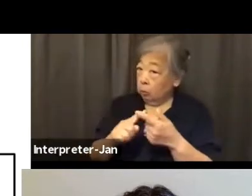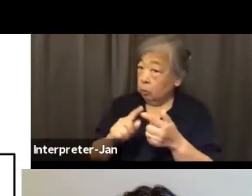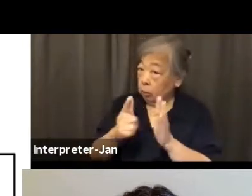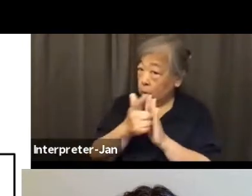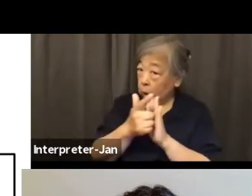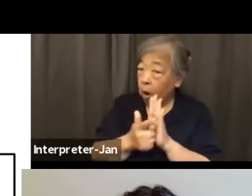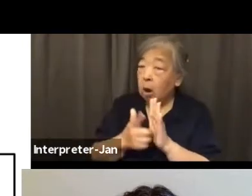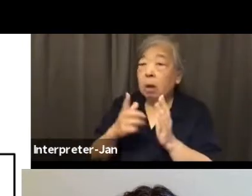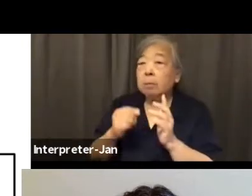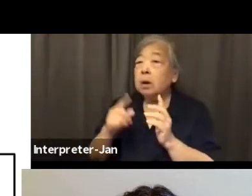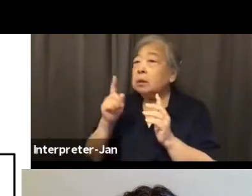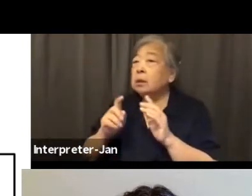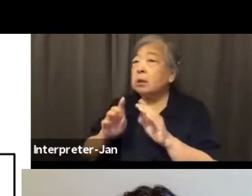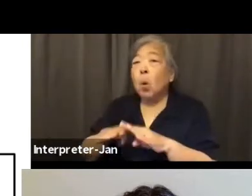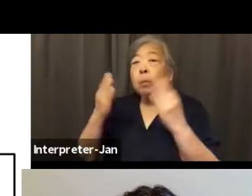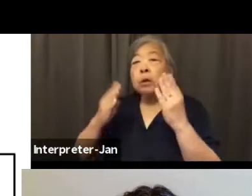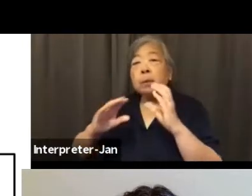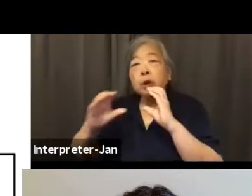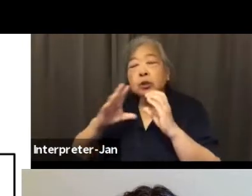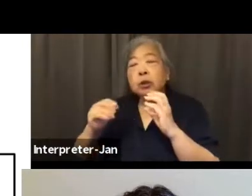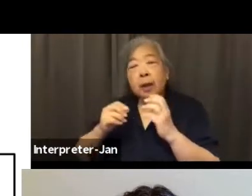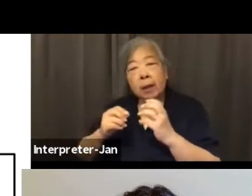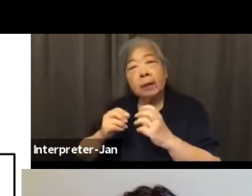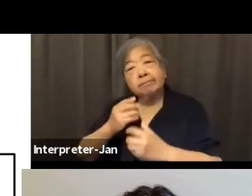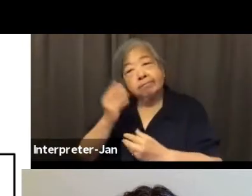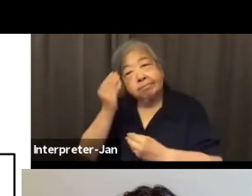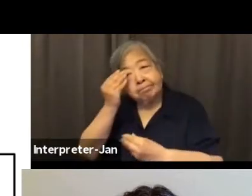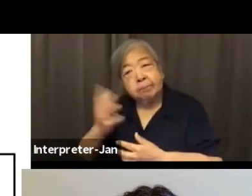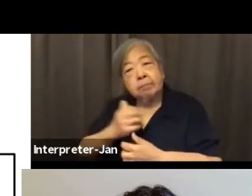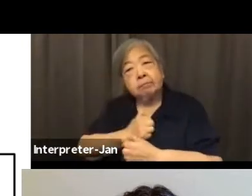communication, which is important for planning purposes.